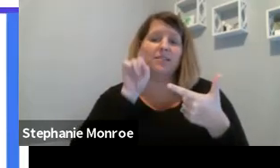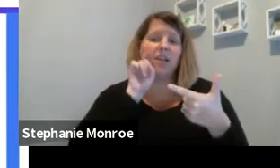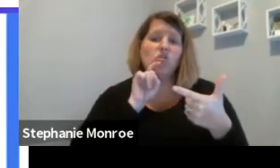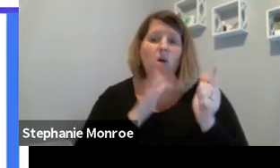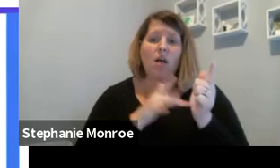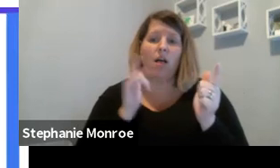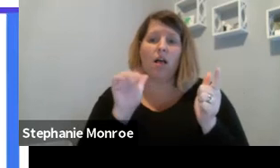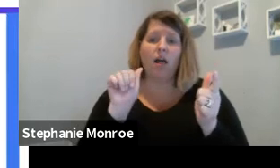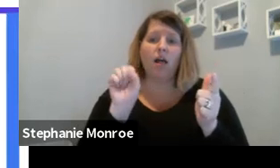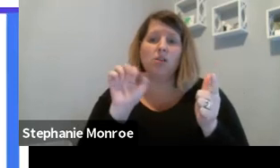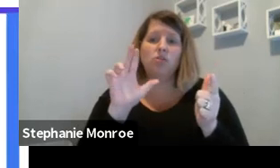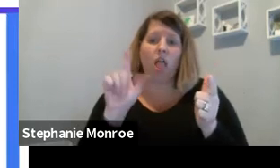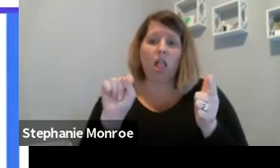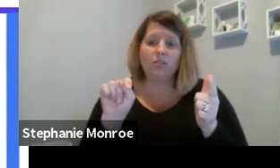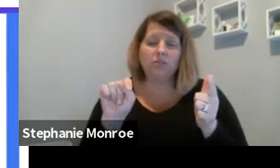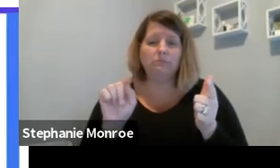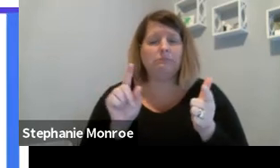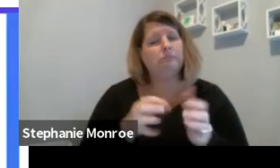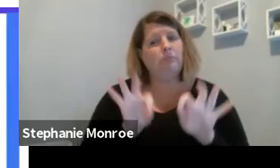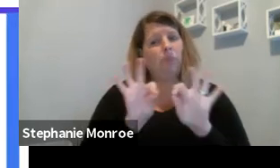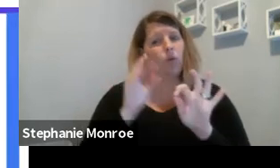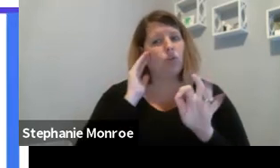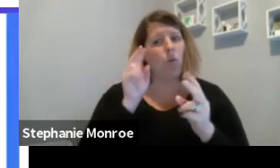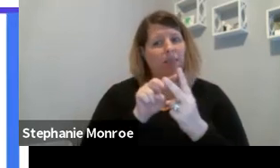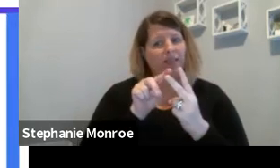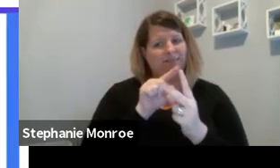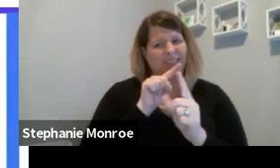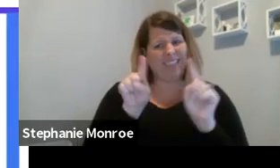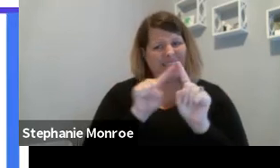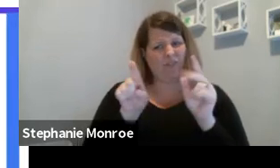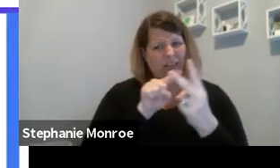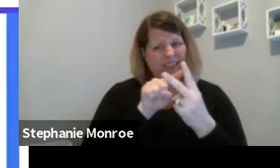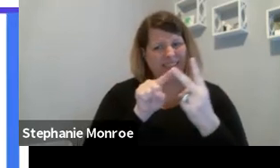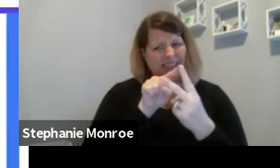It is essential to know the difference in this language